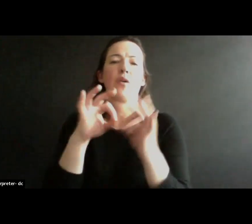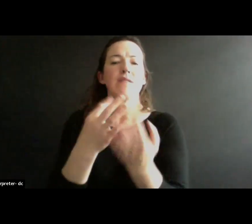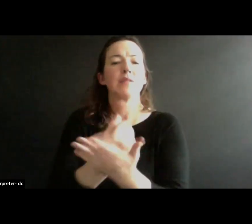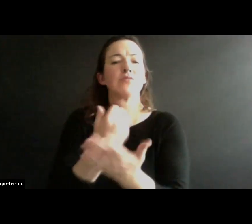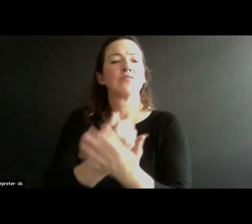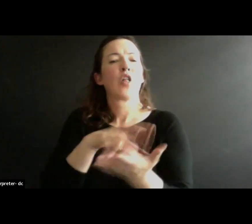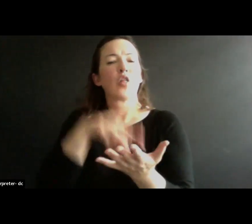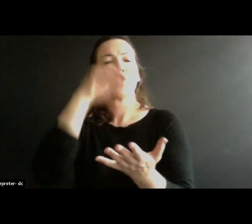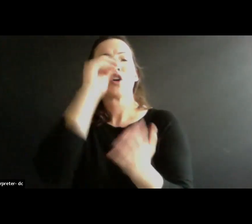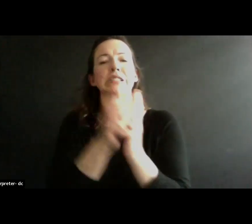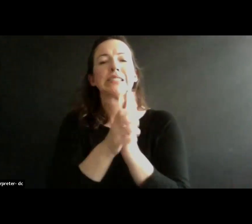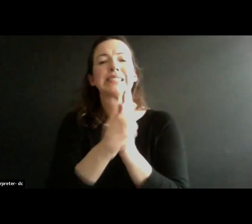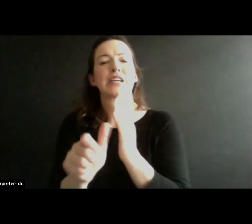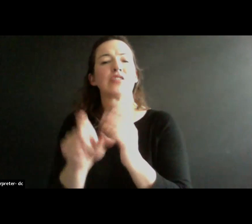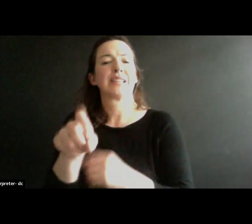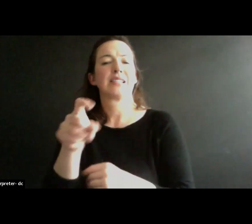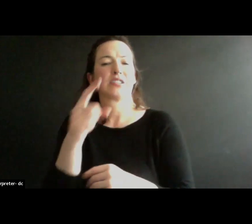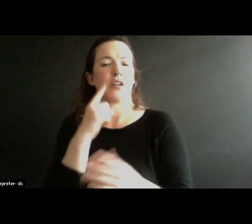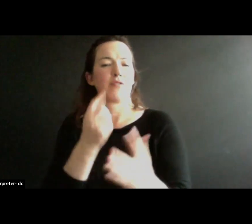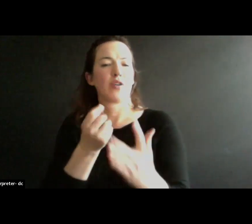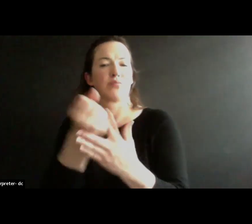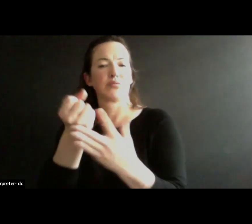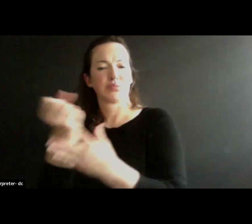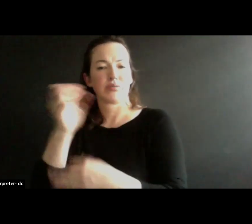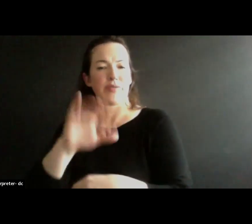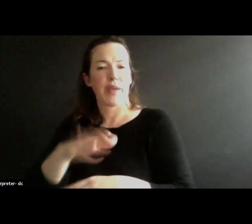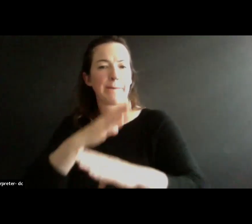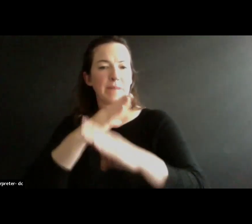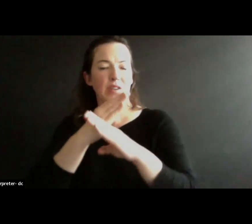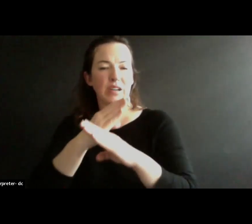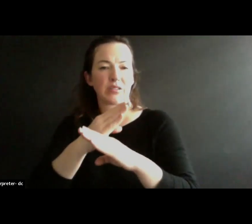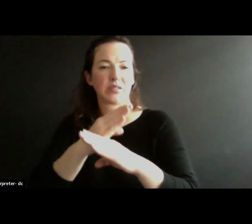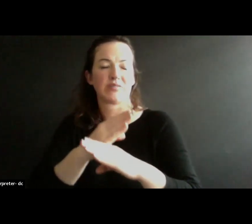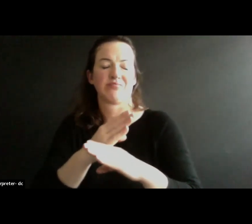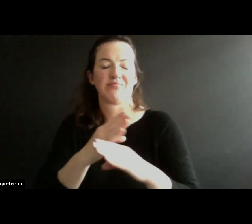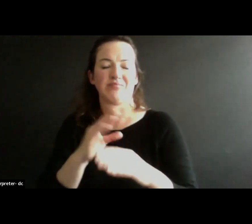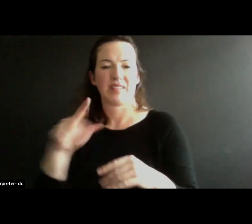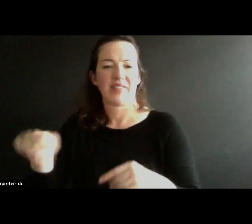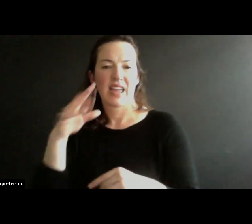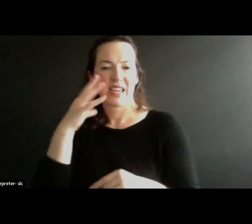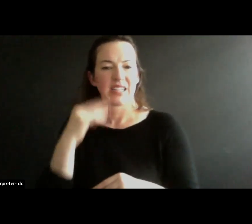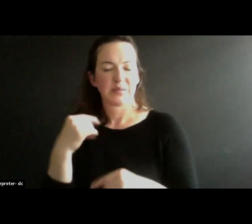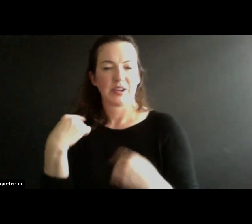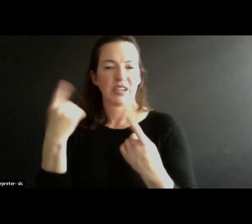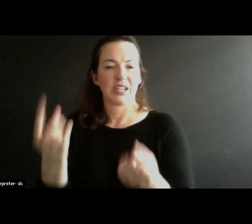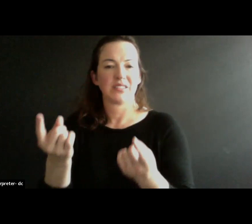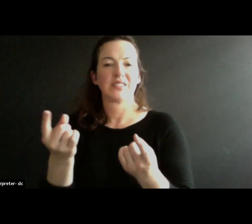skills necessary to to break those bears that that impede them from taking part in in anything